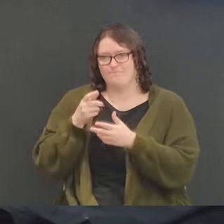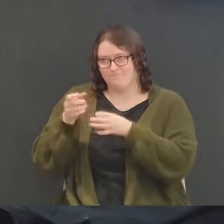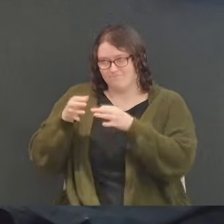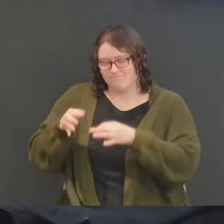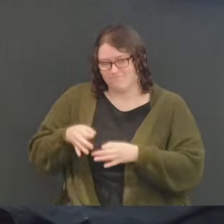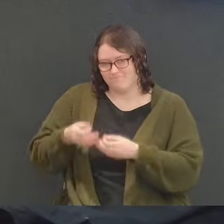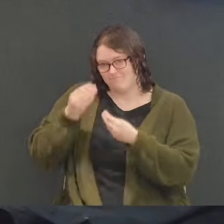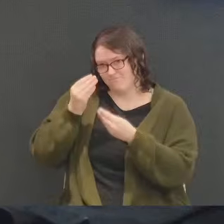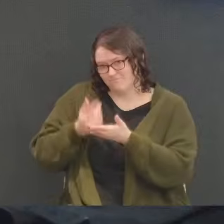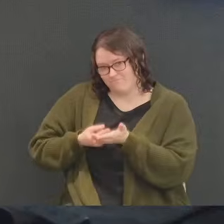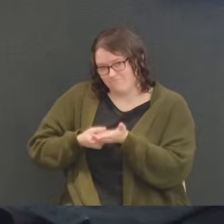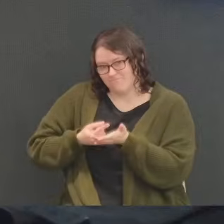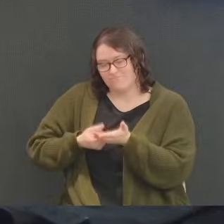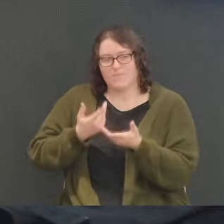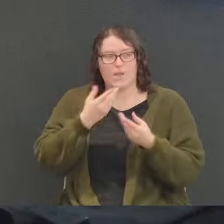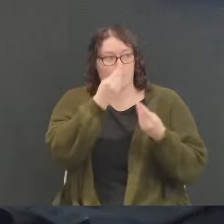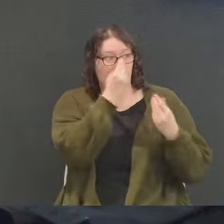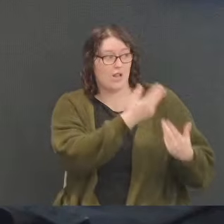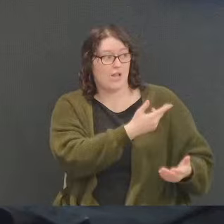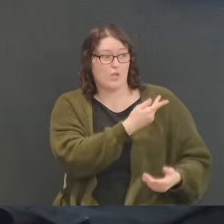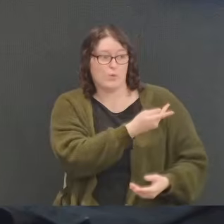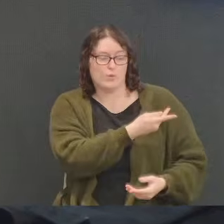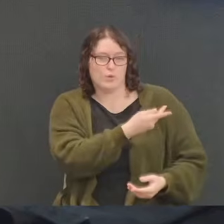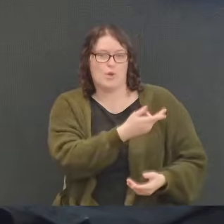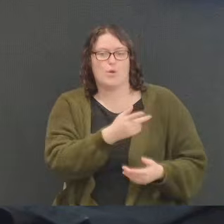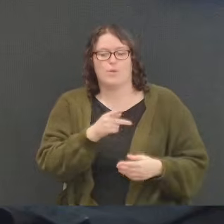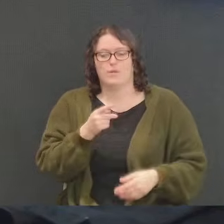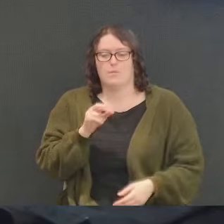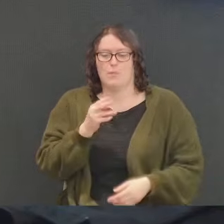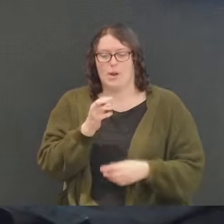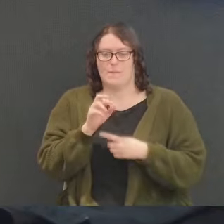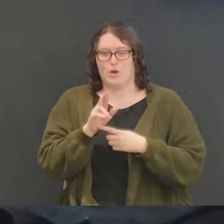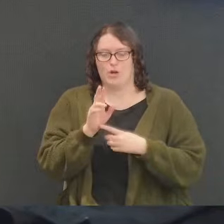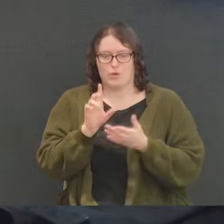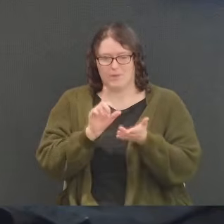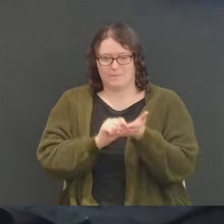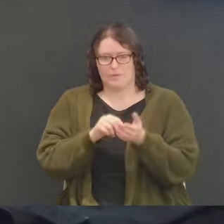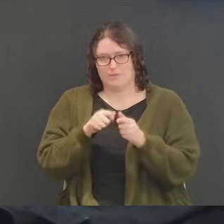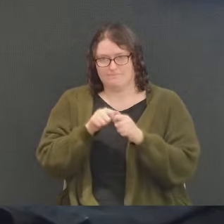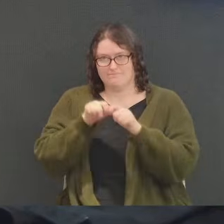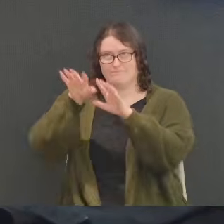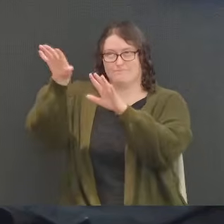aware of that primer going out bipartisan to both the Republican and the Democrats. And then also,